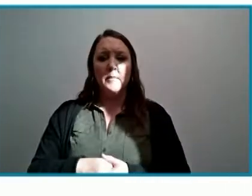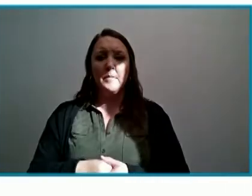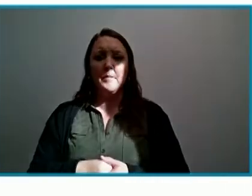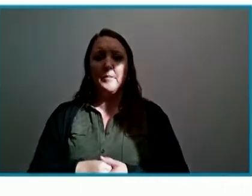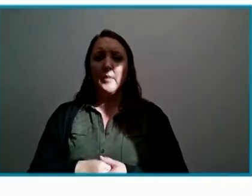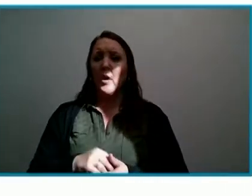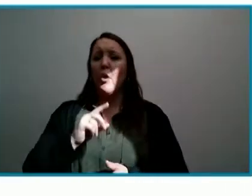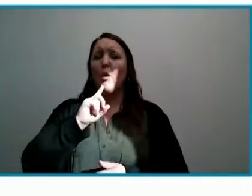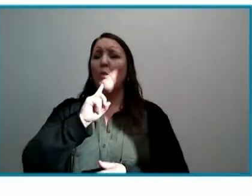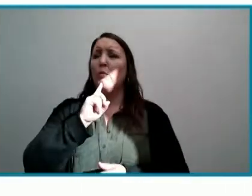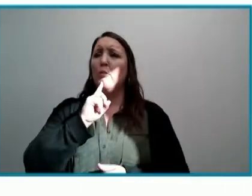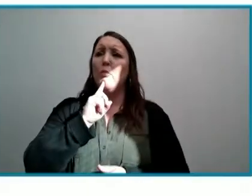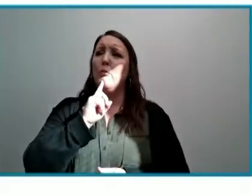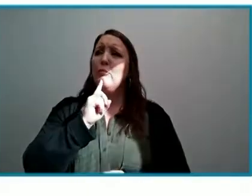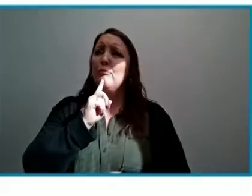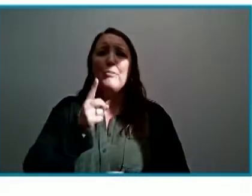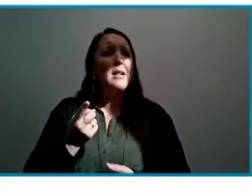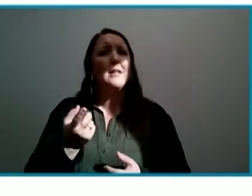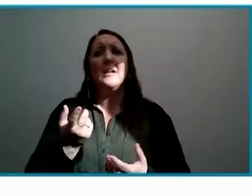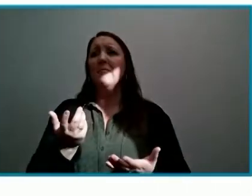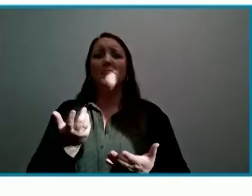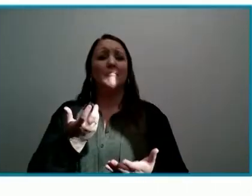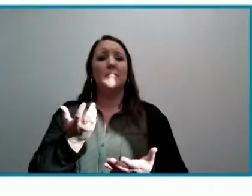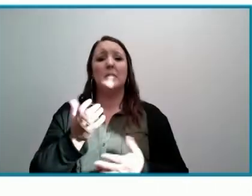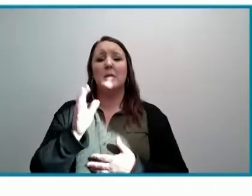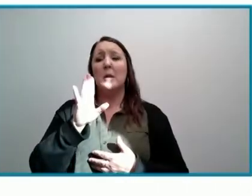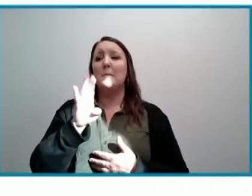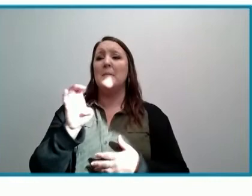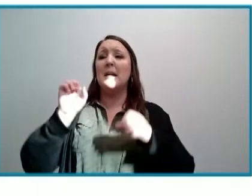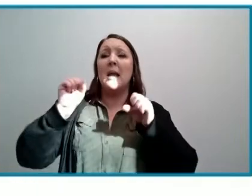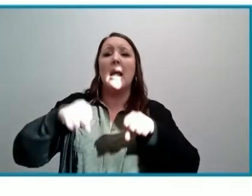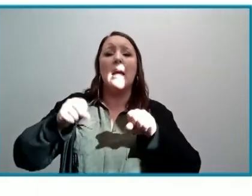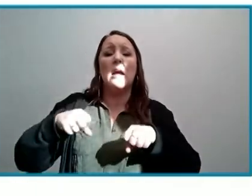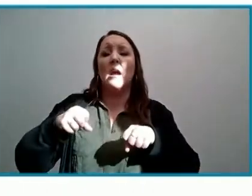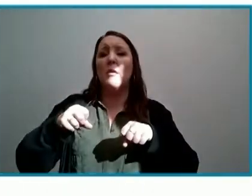just being able, like when we go into the classroom,